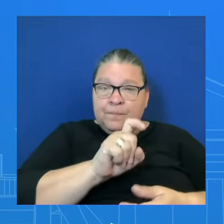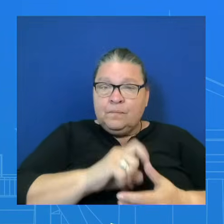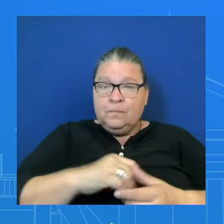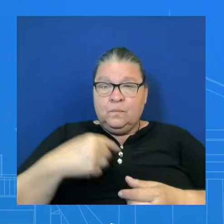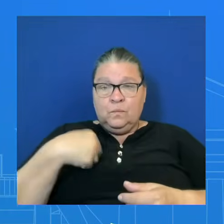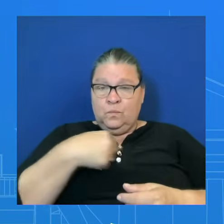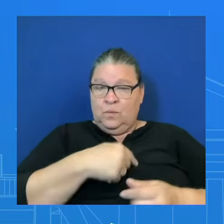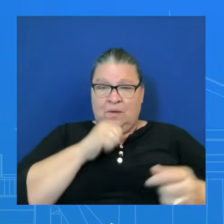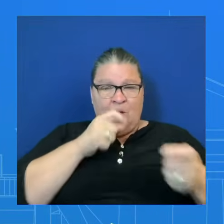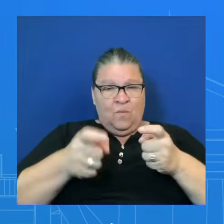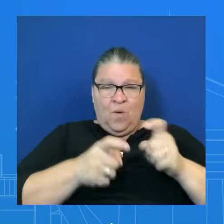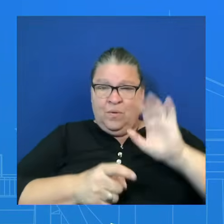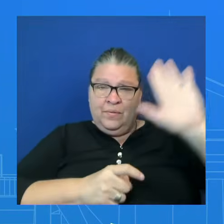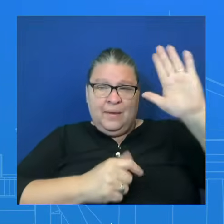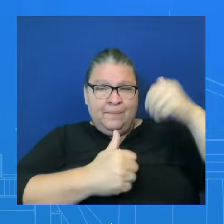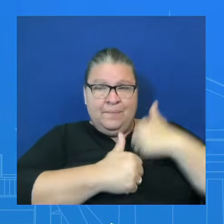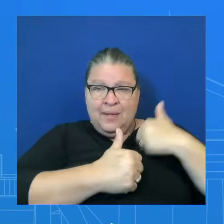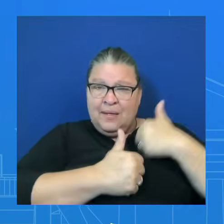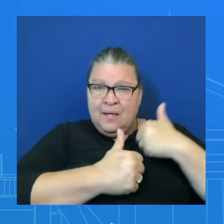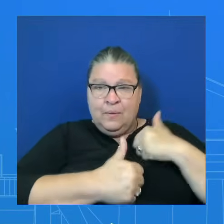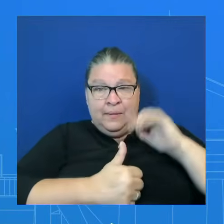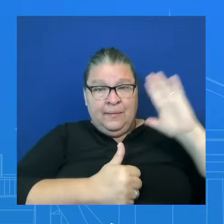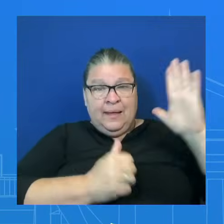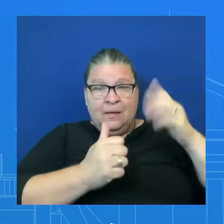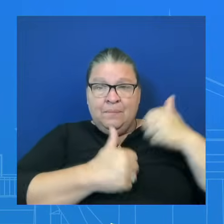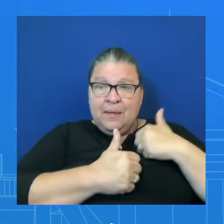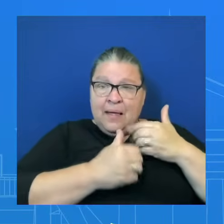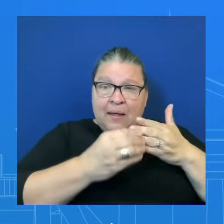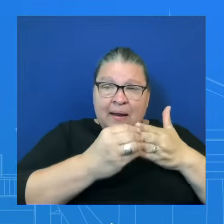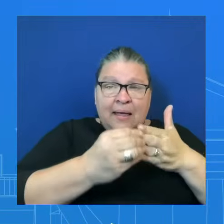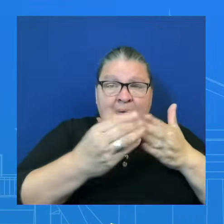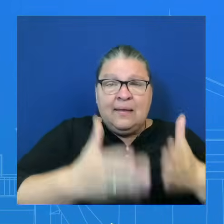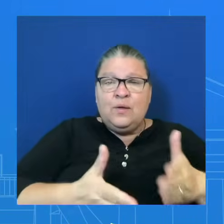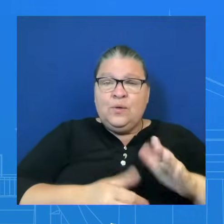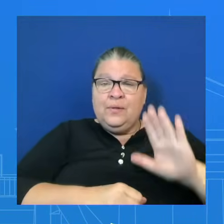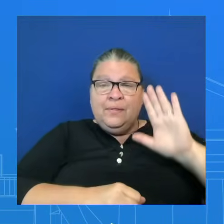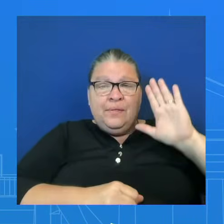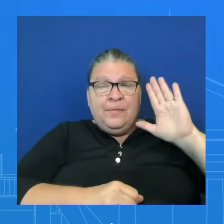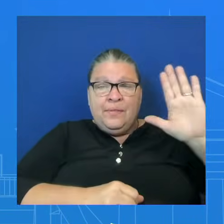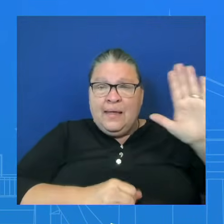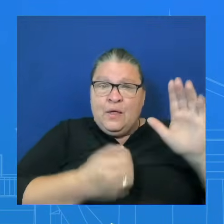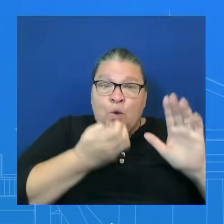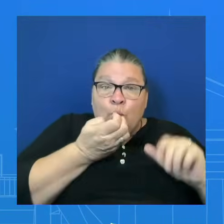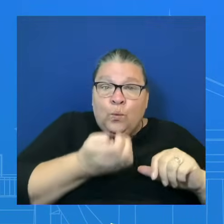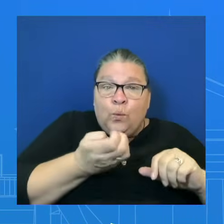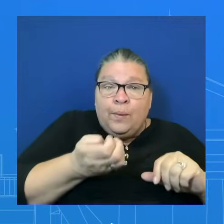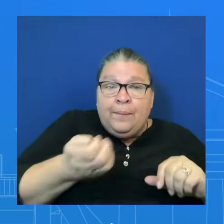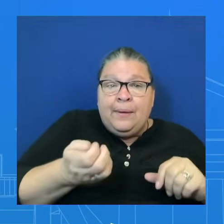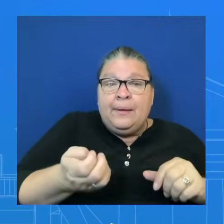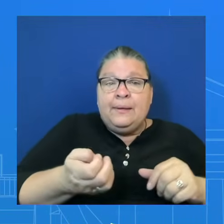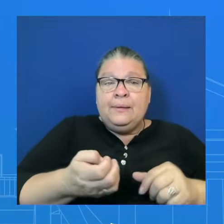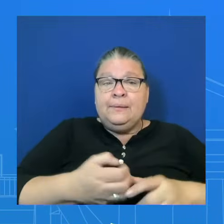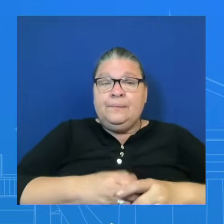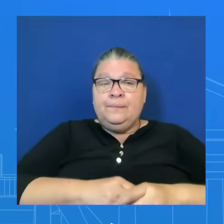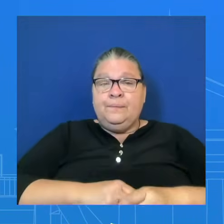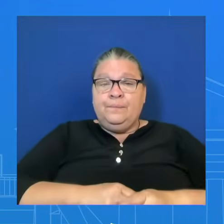They -- we urge them to make better decisions about how they operate in international airspace and sea space.